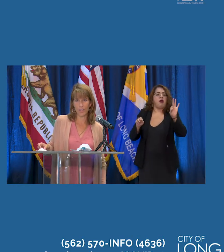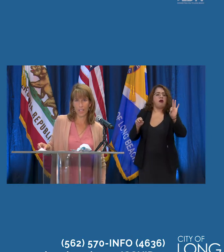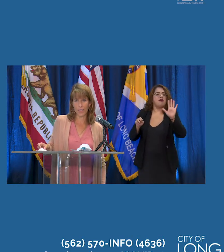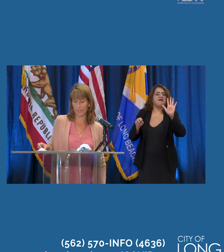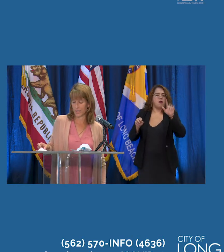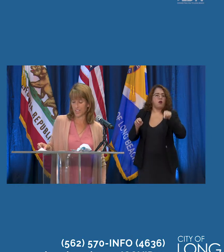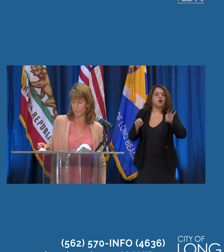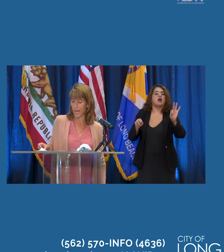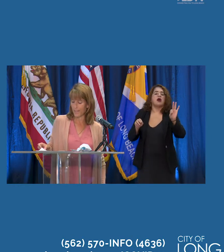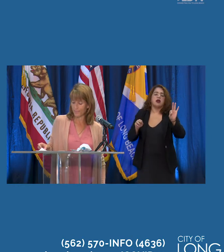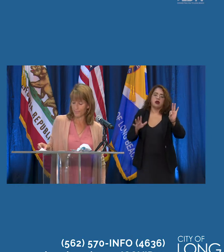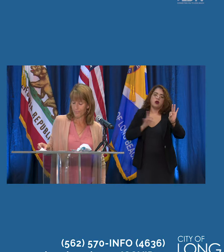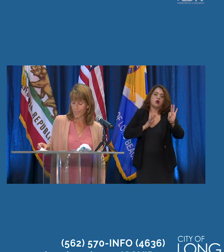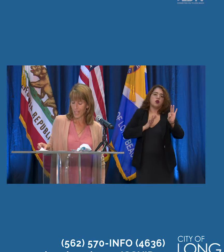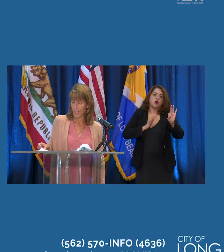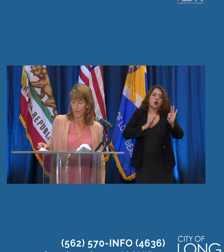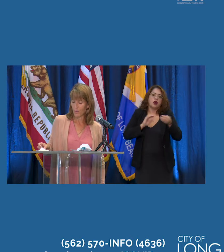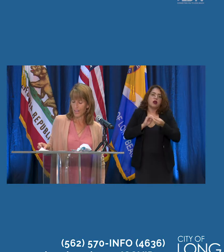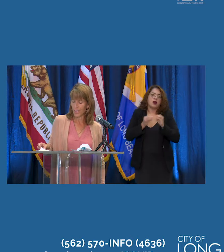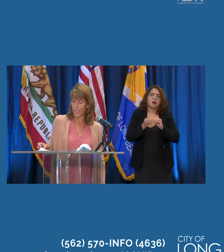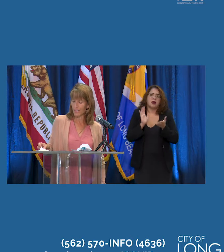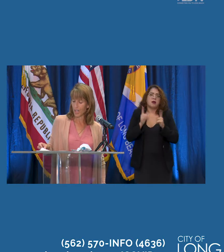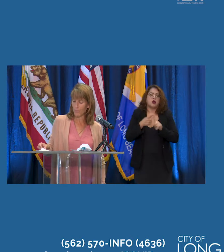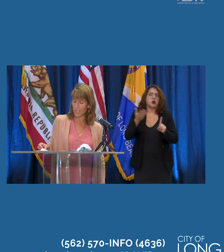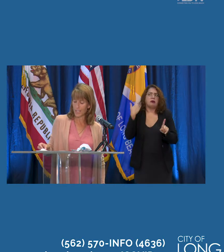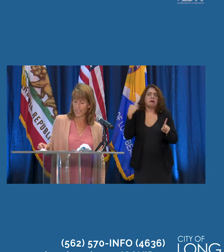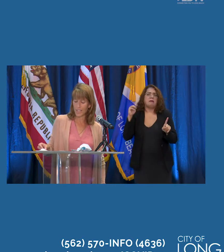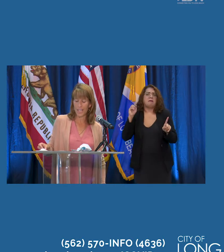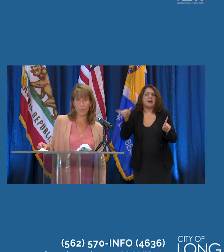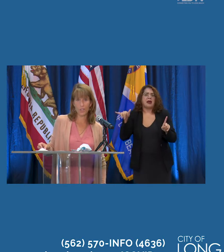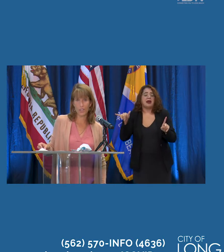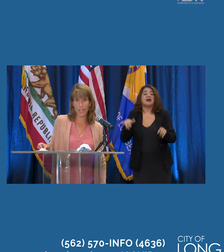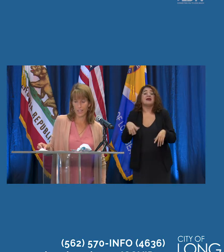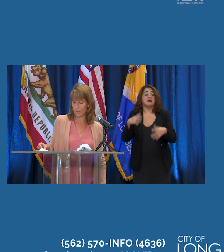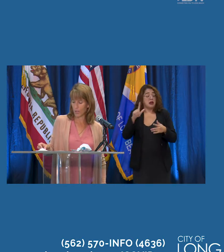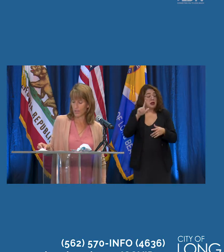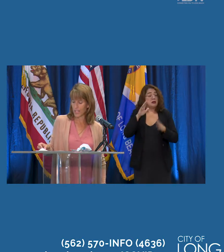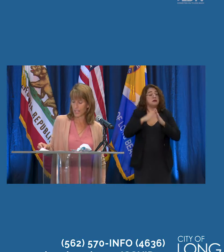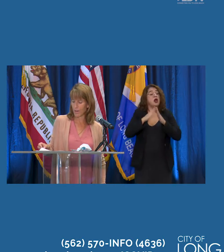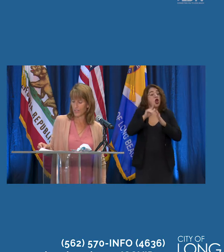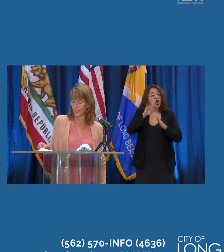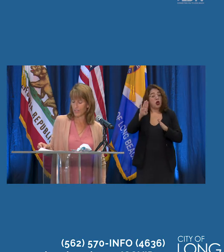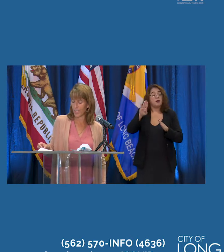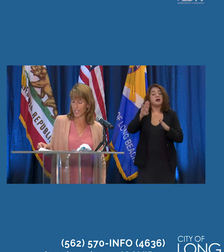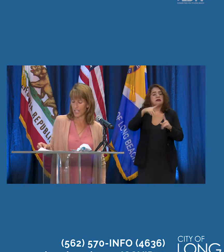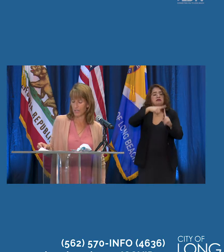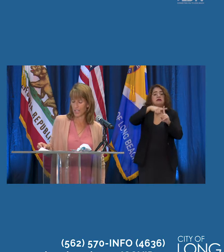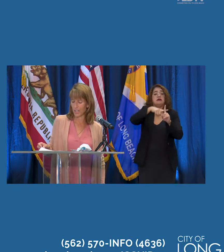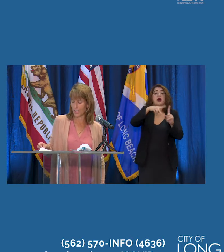seen it since May. While the city of Long Beach has seen a downward trend in both testing positivity and case rate over